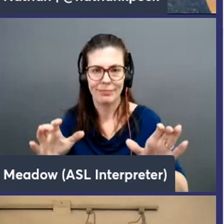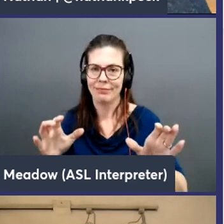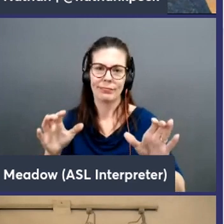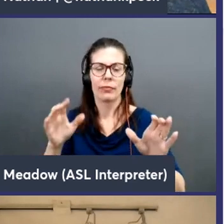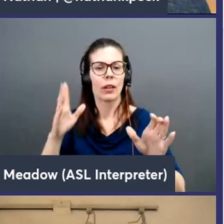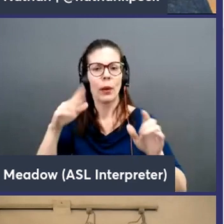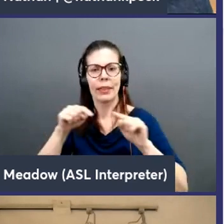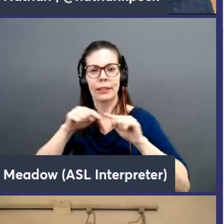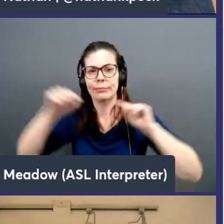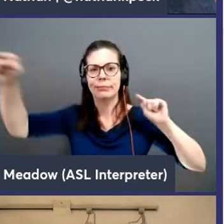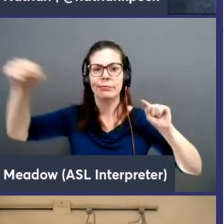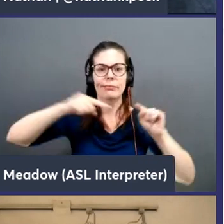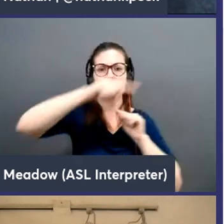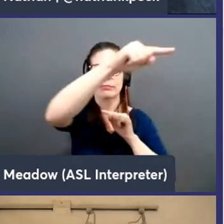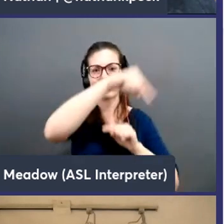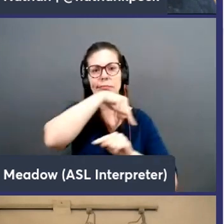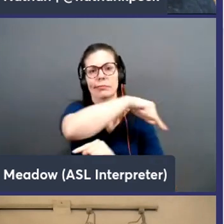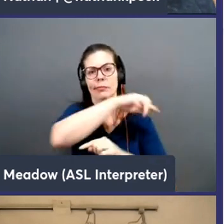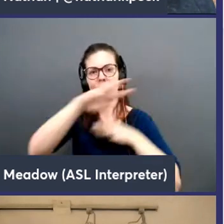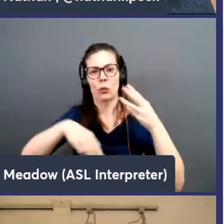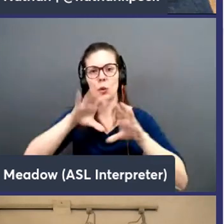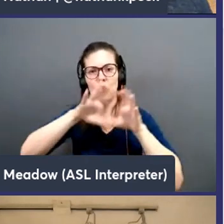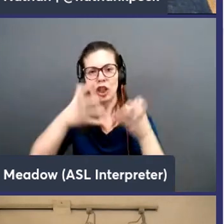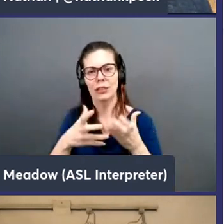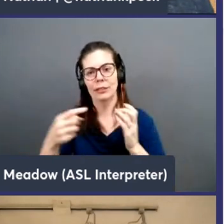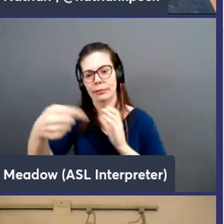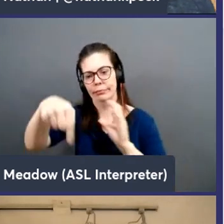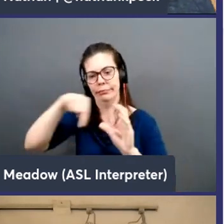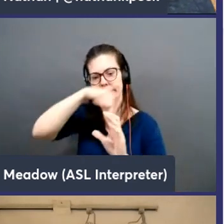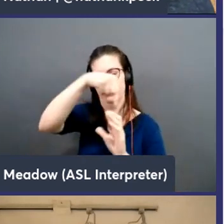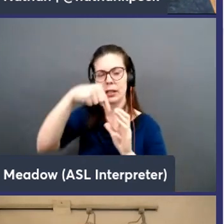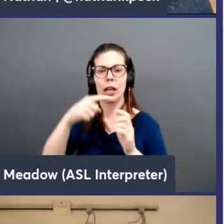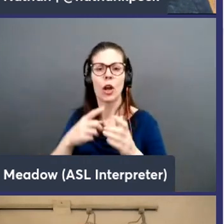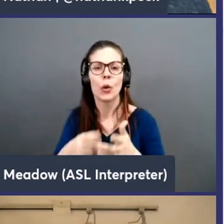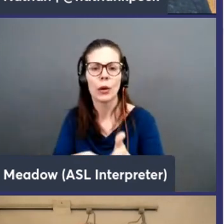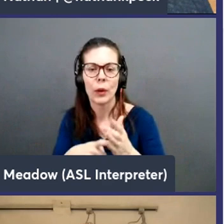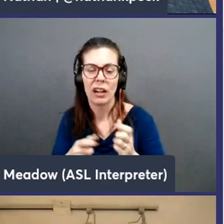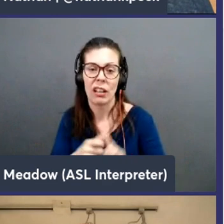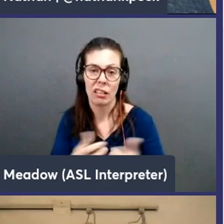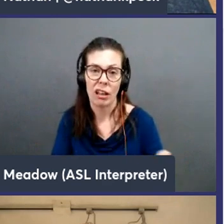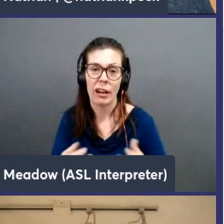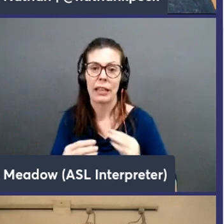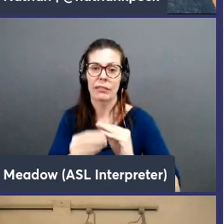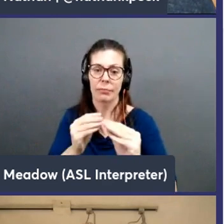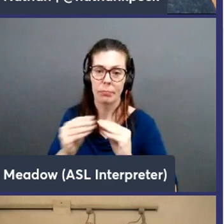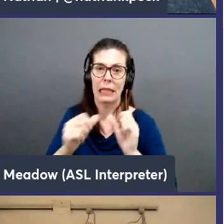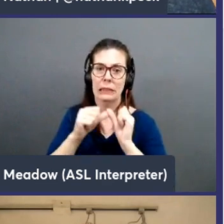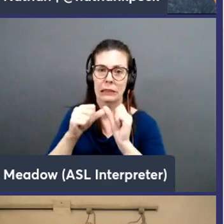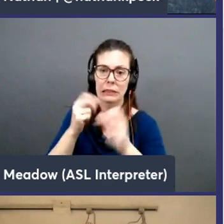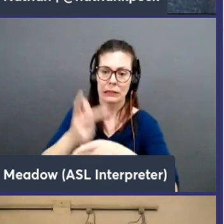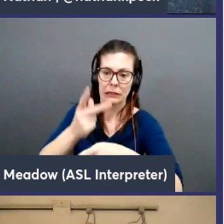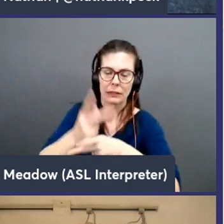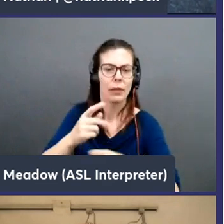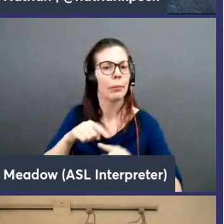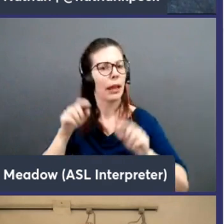at different locations around the world, they require a lot of maintenance, but I can actually interact with one over the internet